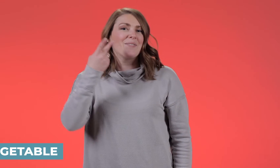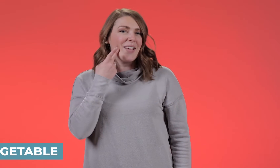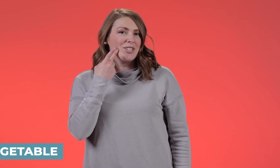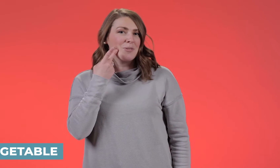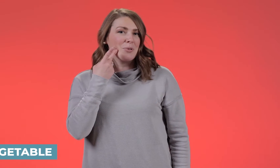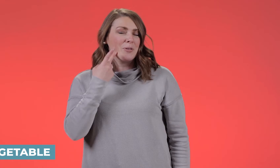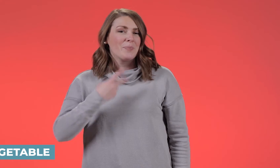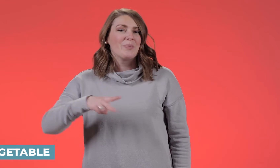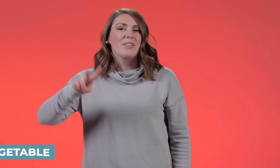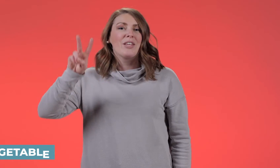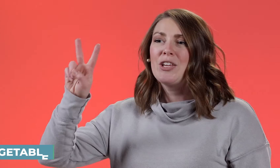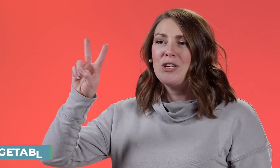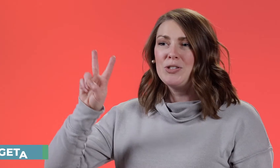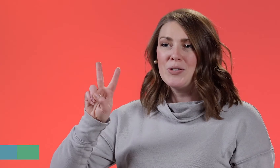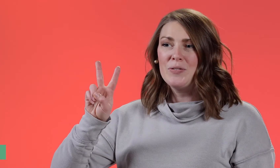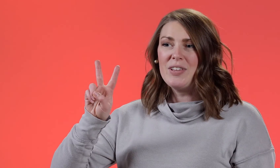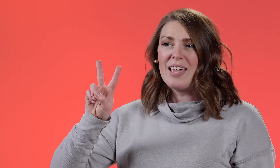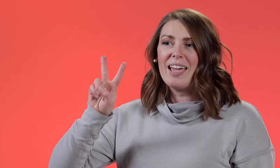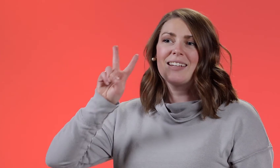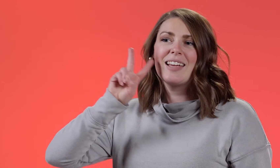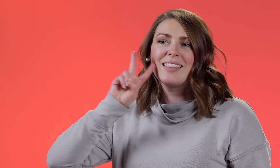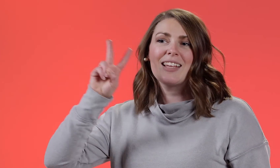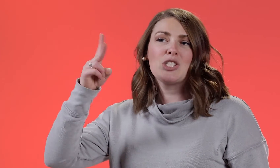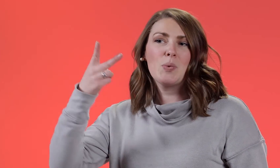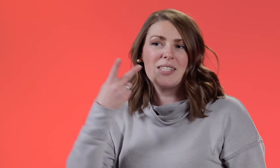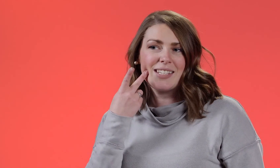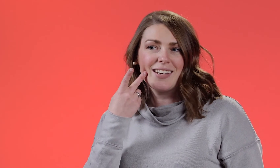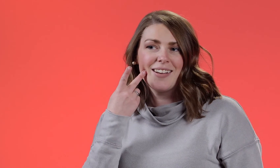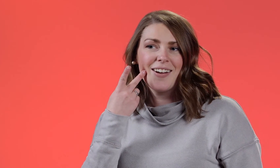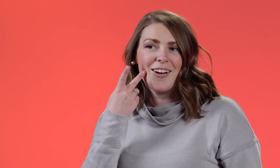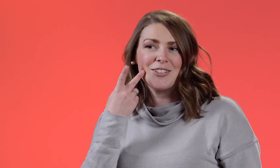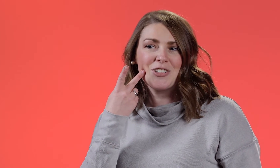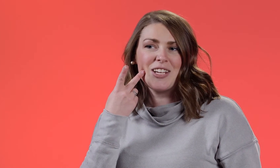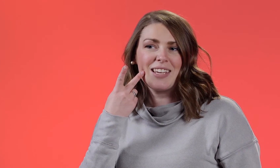VEGETABLE You do a V-hand that's twisted on your cheek.